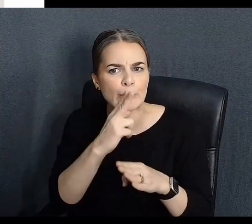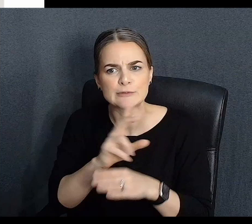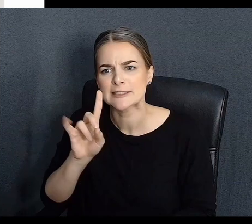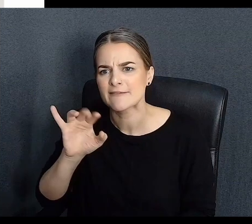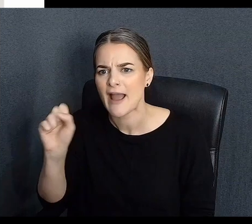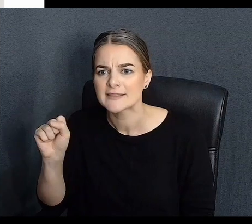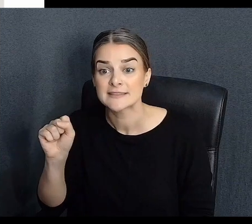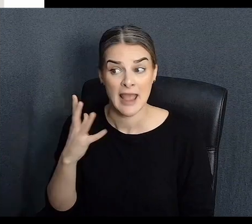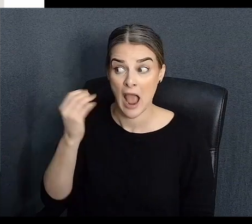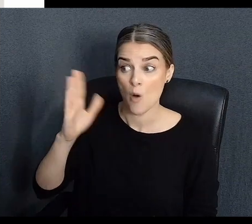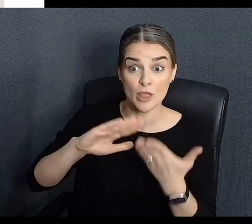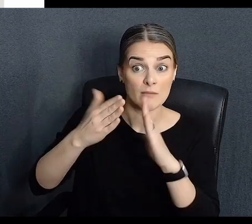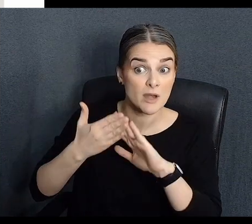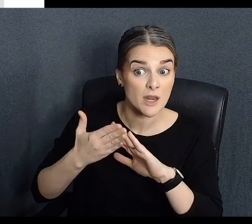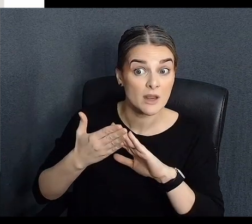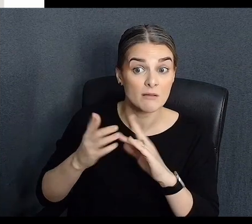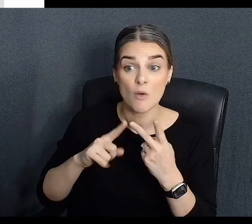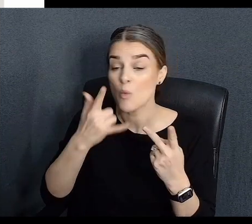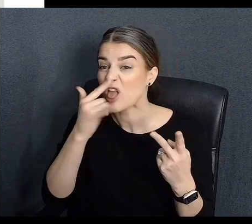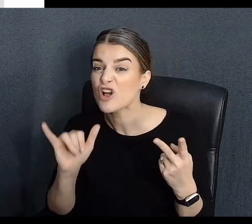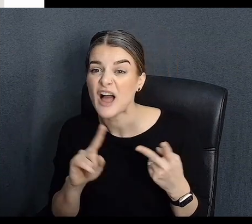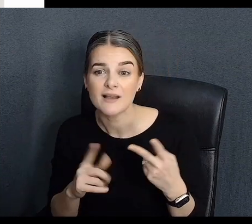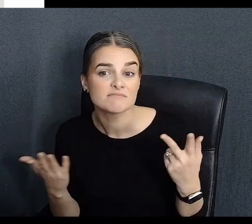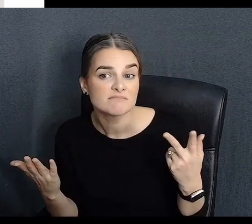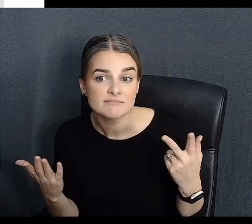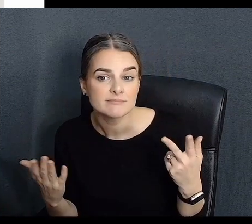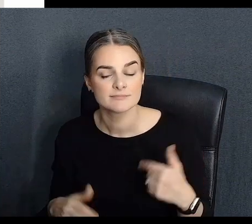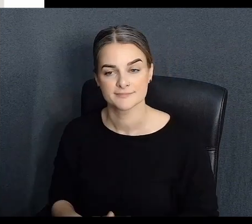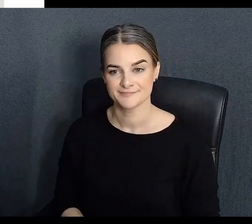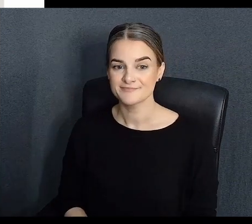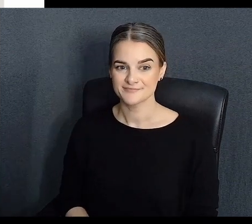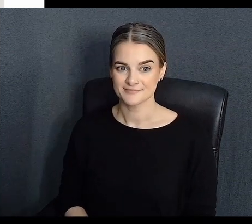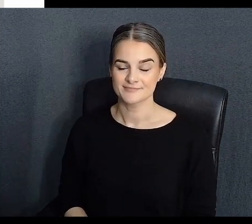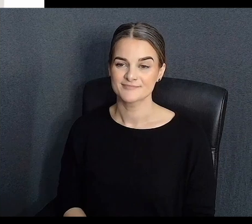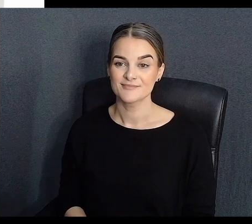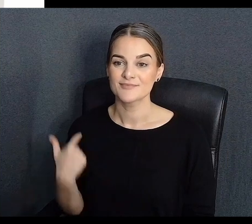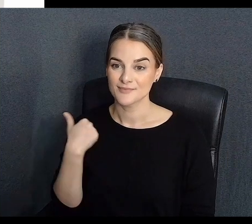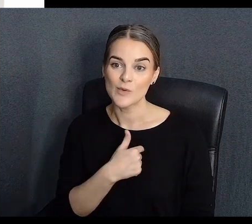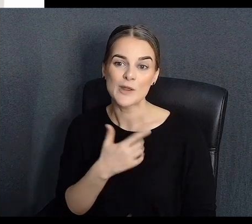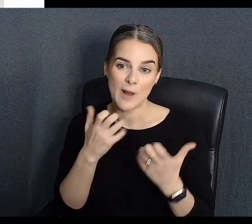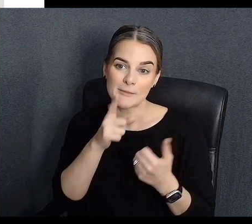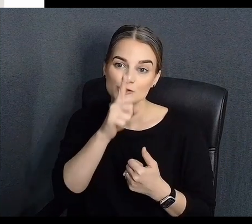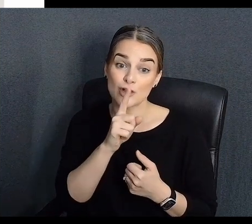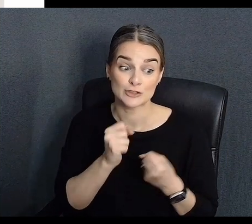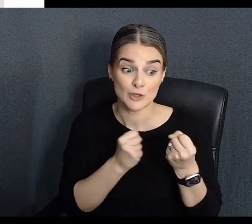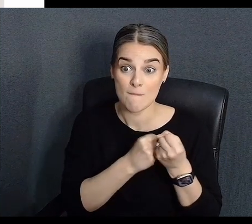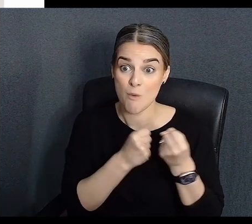in the community, and what that looked like. We want to make sure too that support persons are modeling